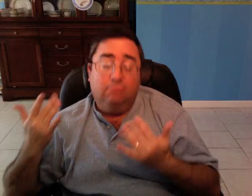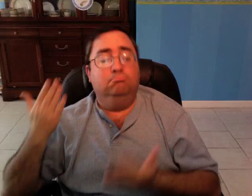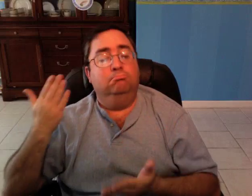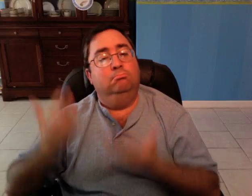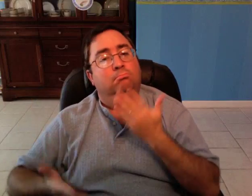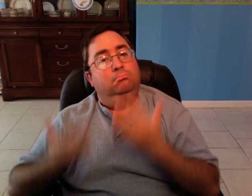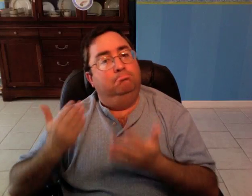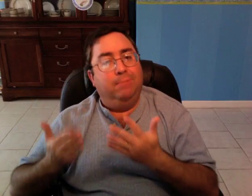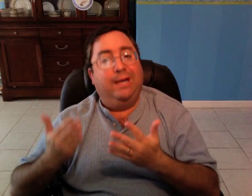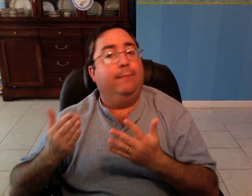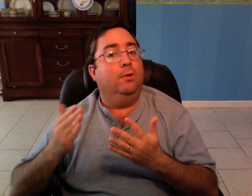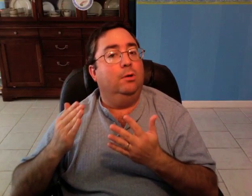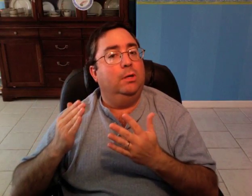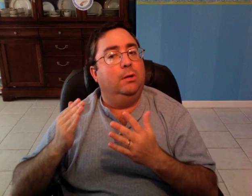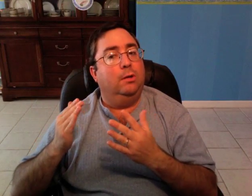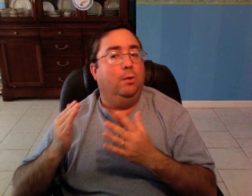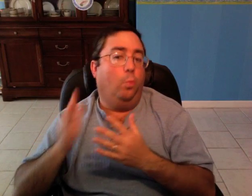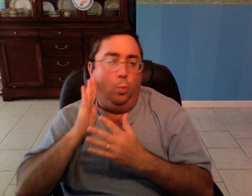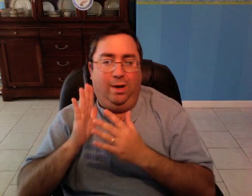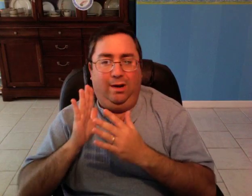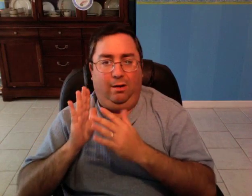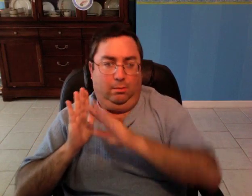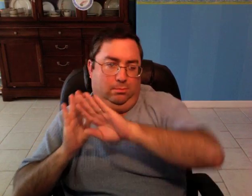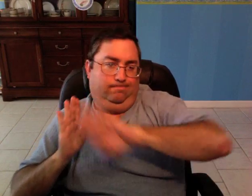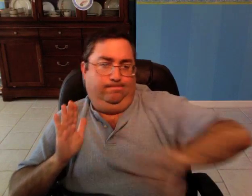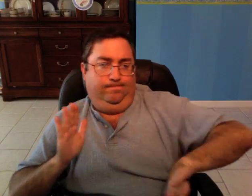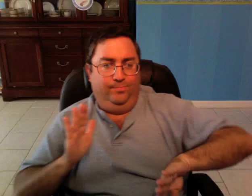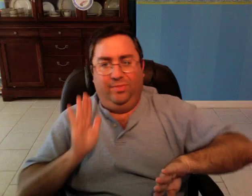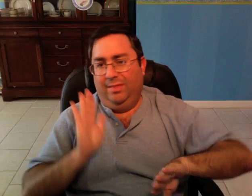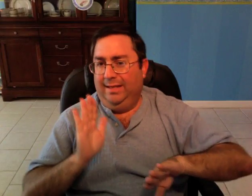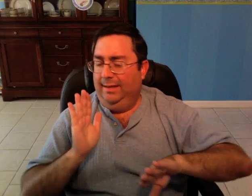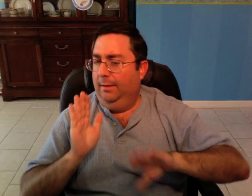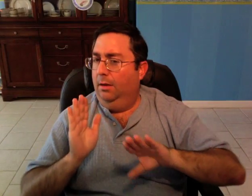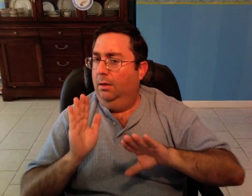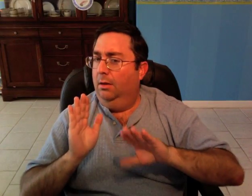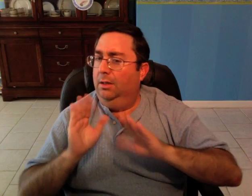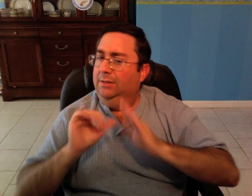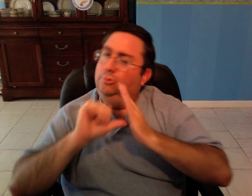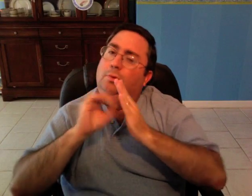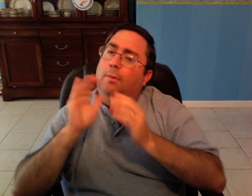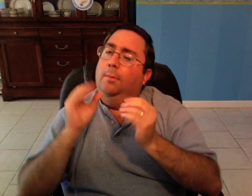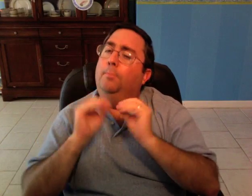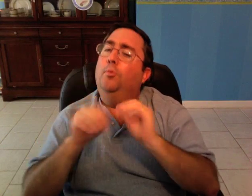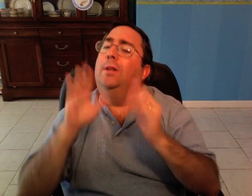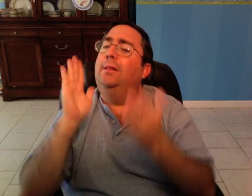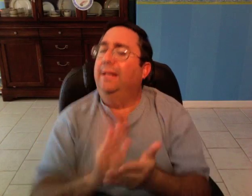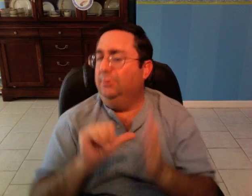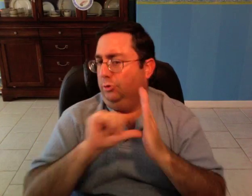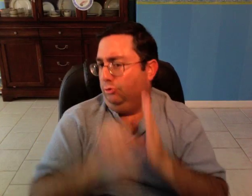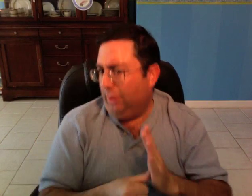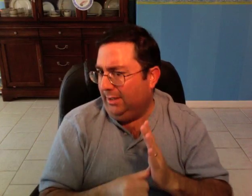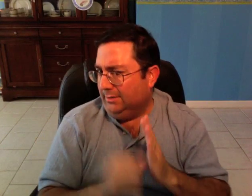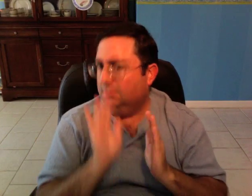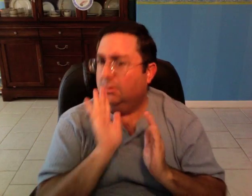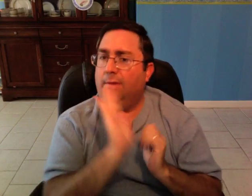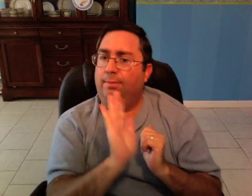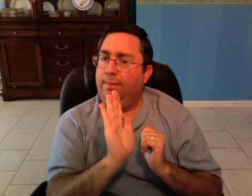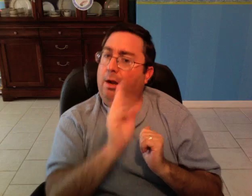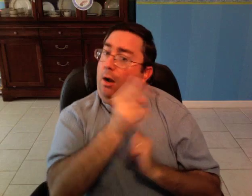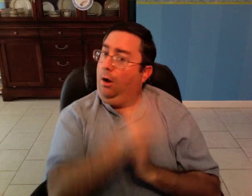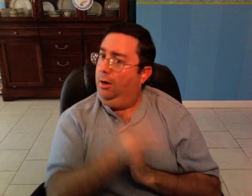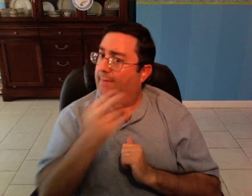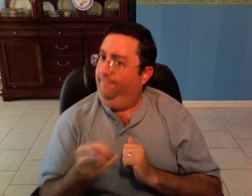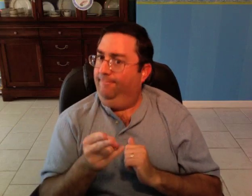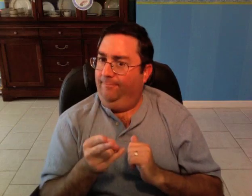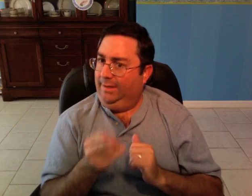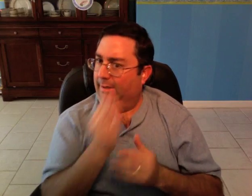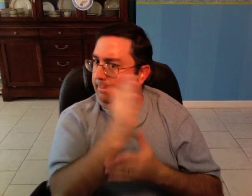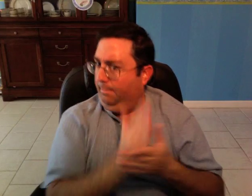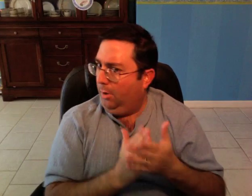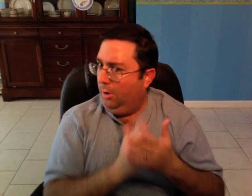they might put less emphasis on the HH part of their identity.